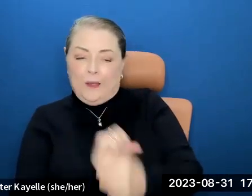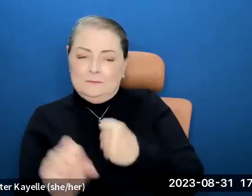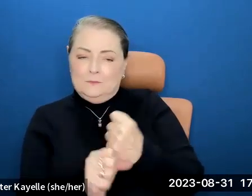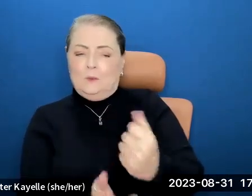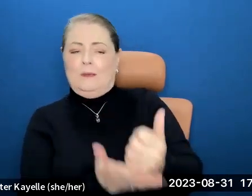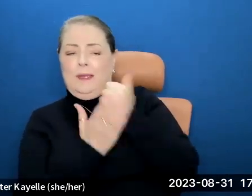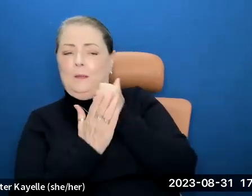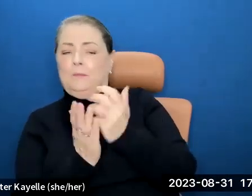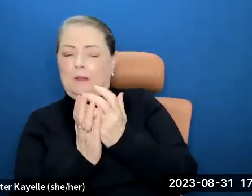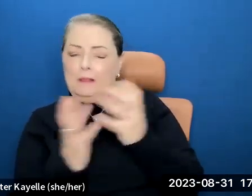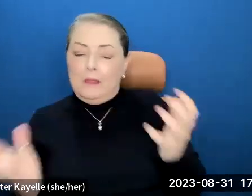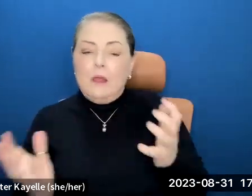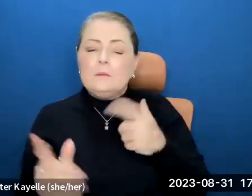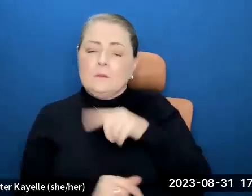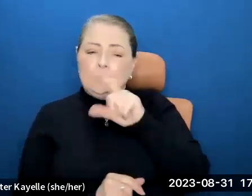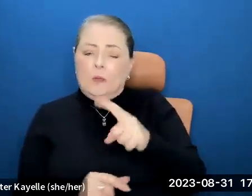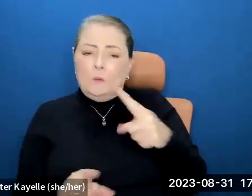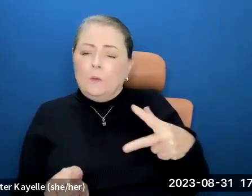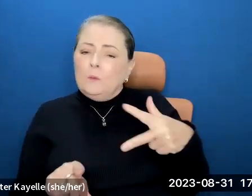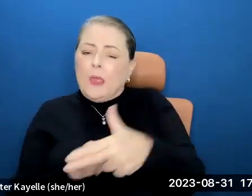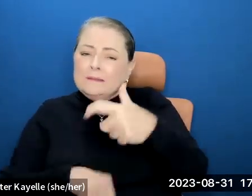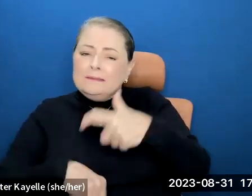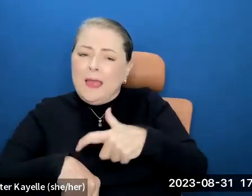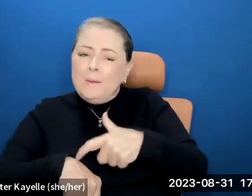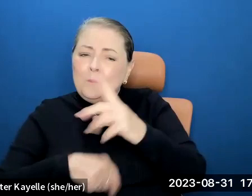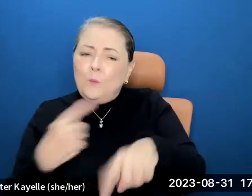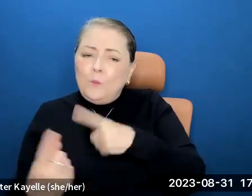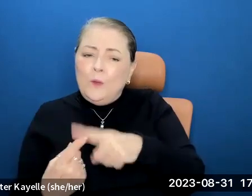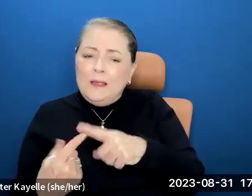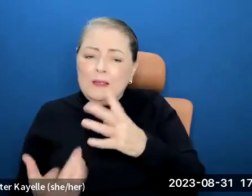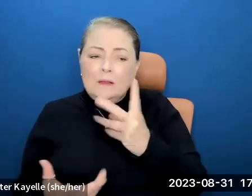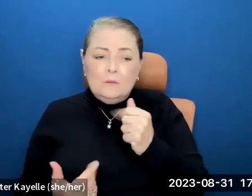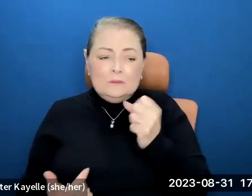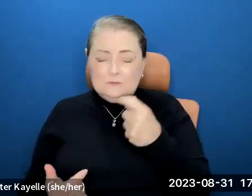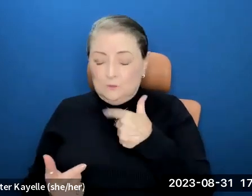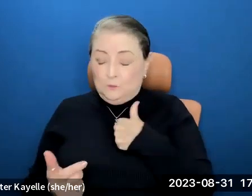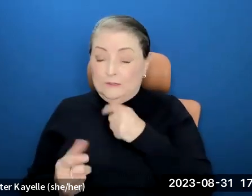question is when was the cutoff period for that I mean because we had quite a few staff that were in